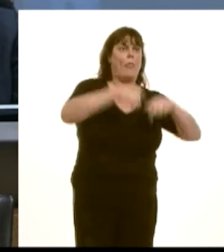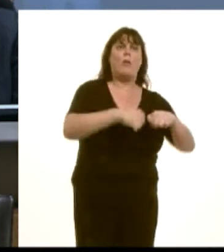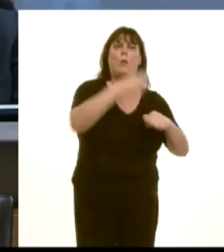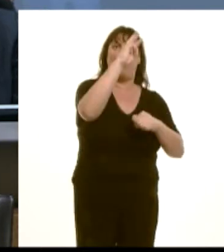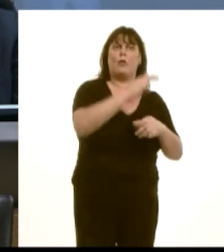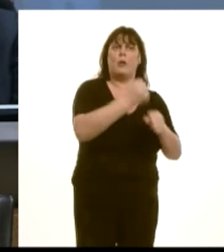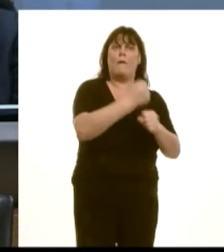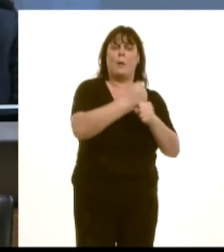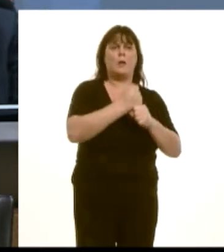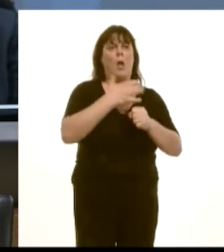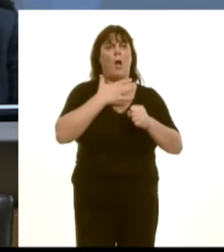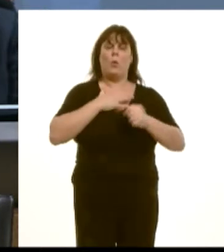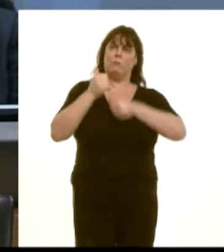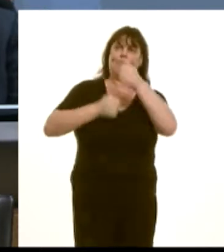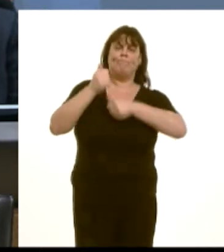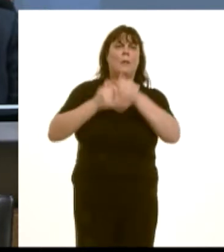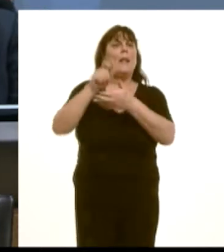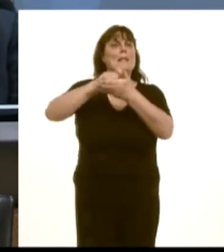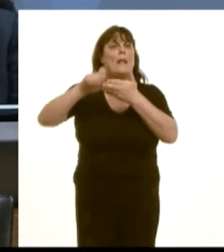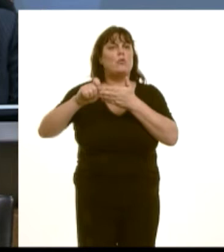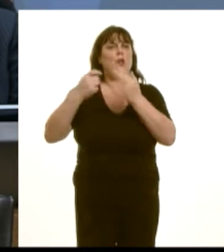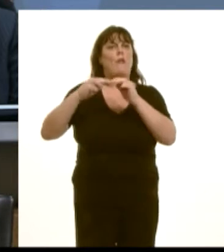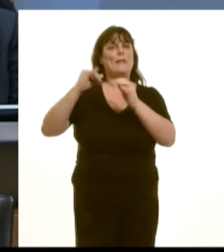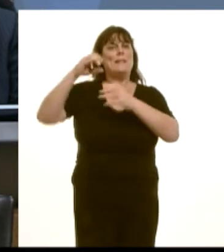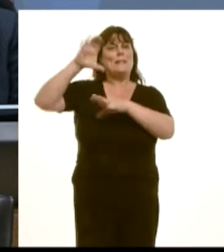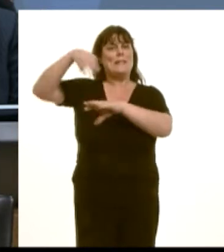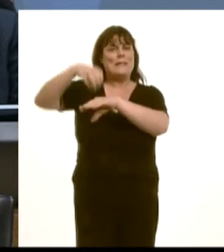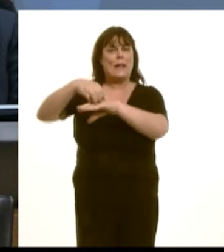pay special tribute to the Secretary of State, who has worked tirelessly on this. As he identified